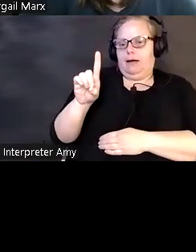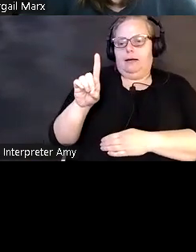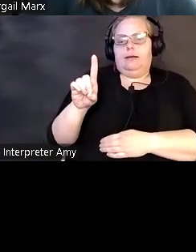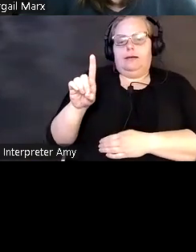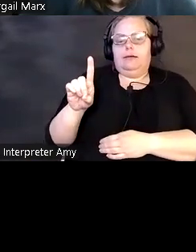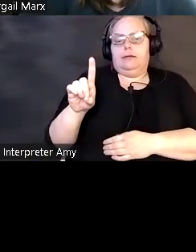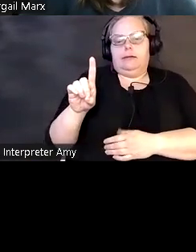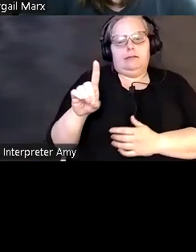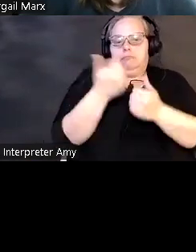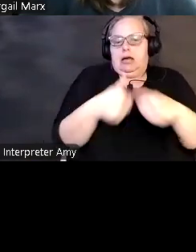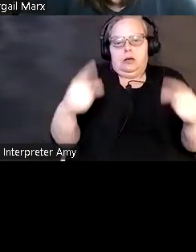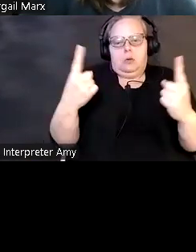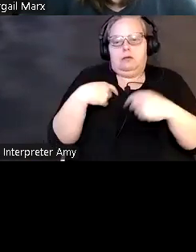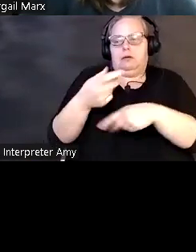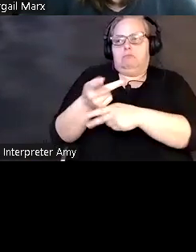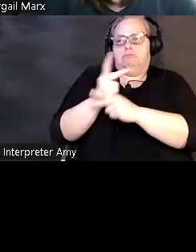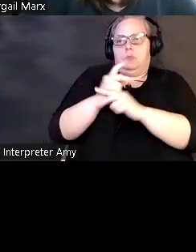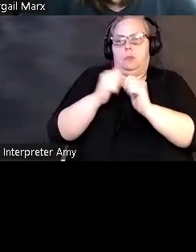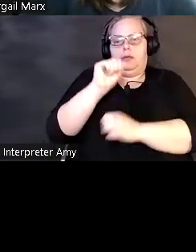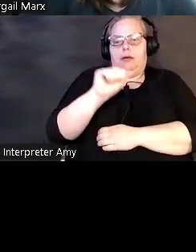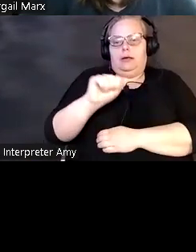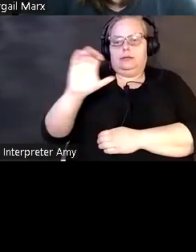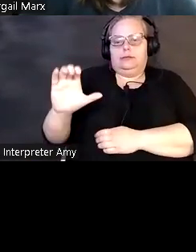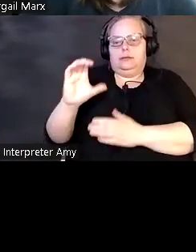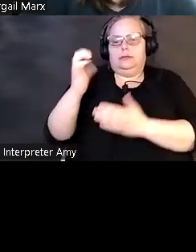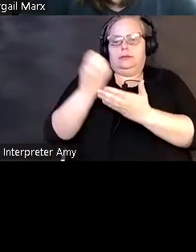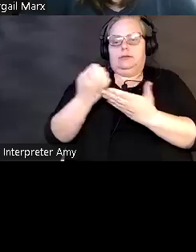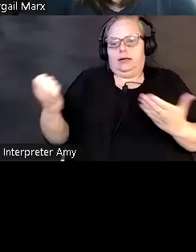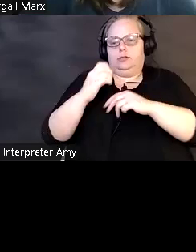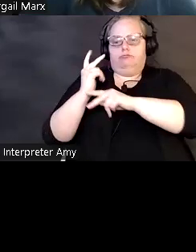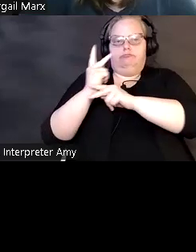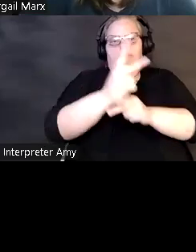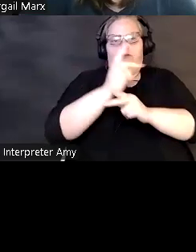can loan out with an AAC device. You can loan those for 30 days.